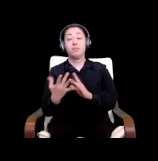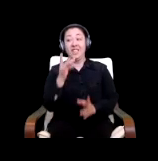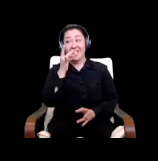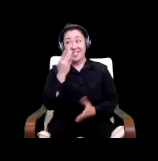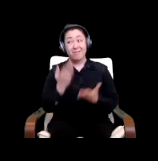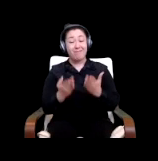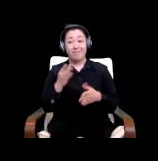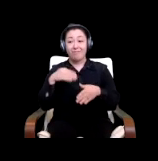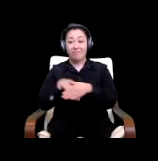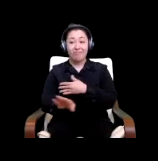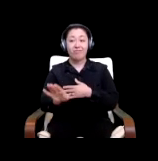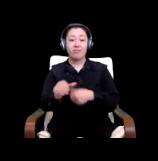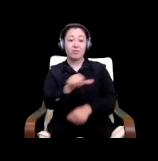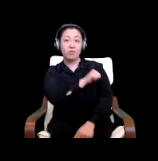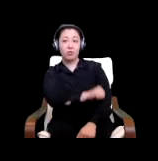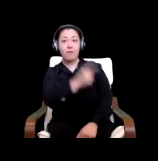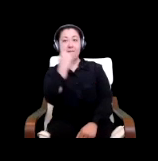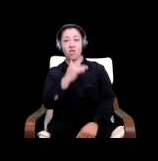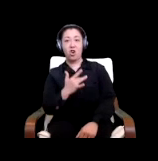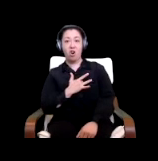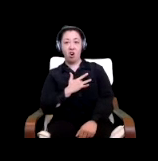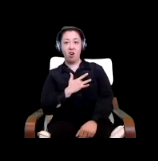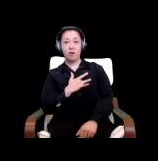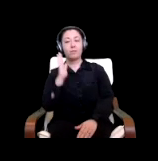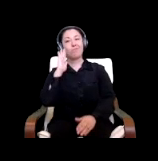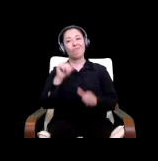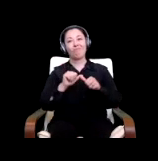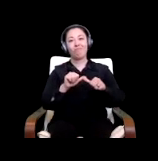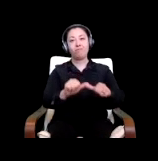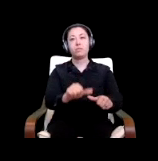need additional surgeries throughout their lives.